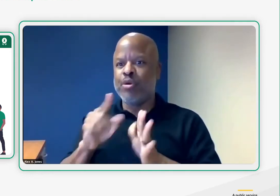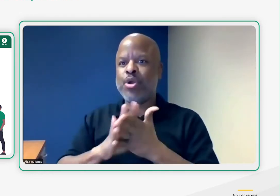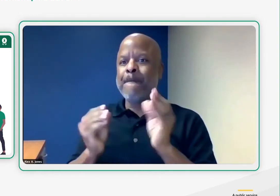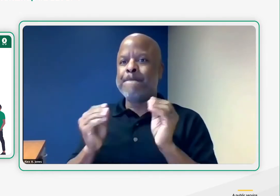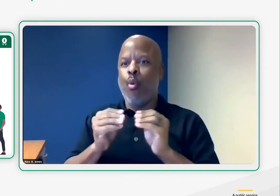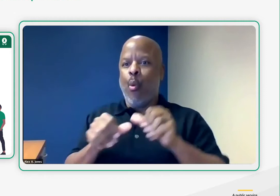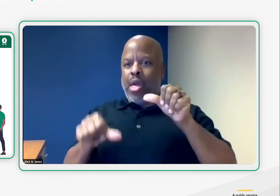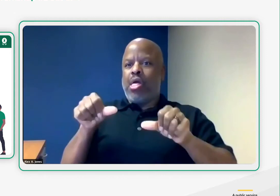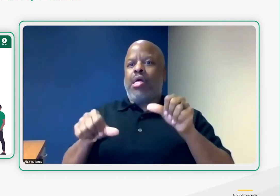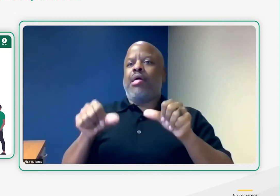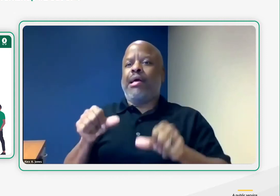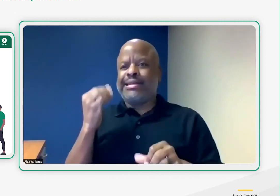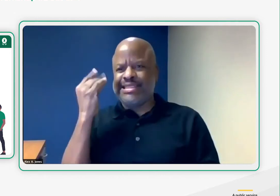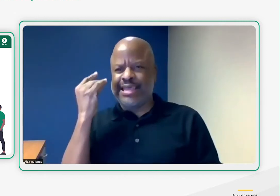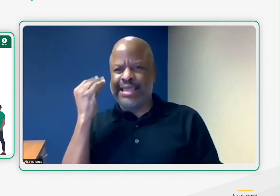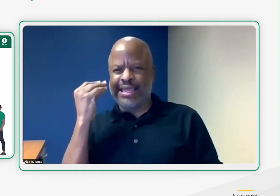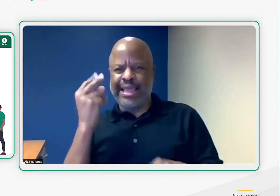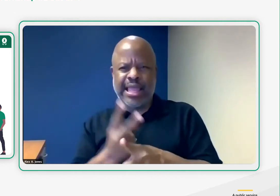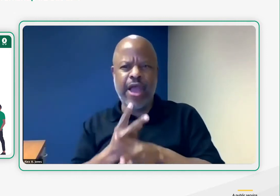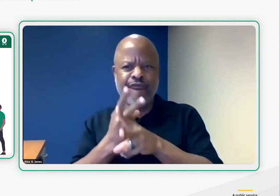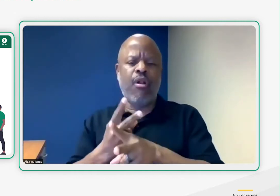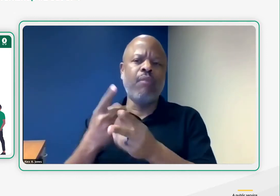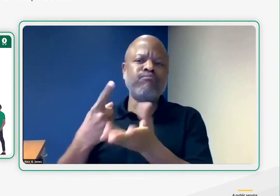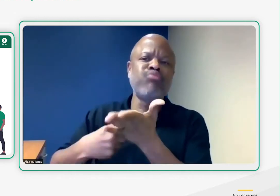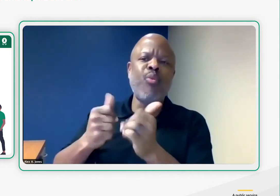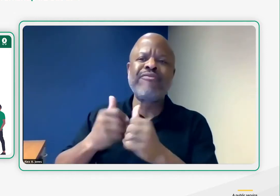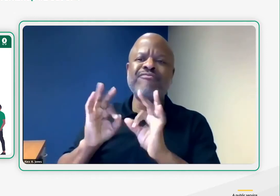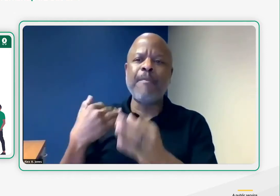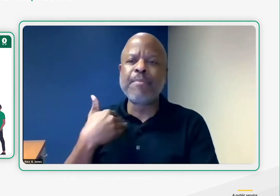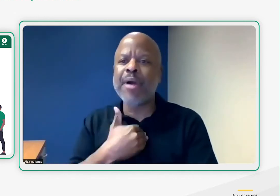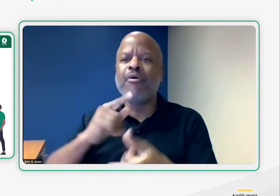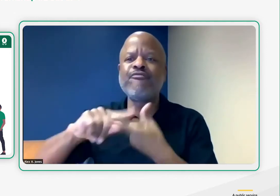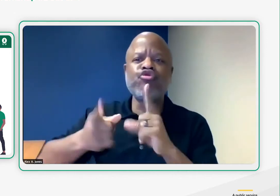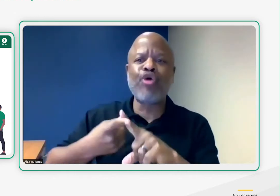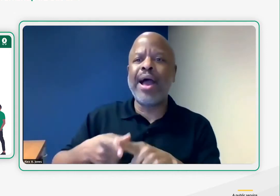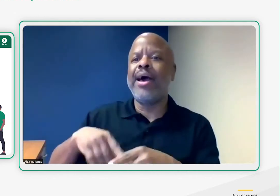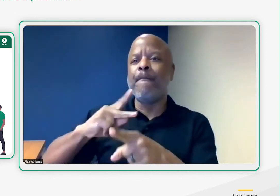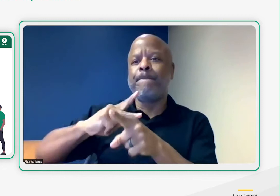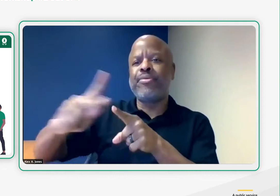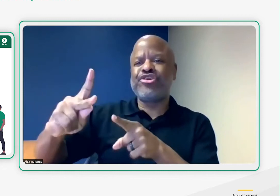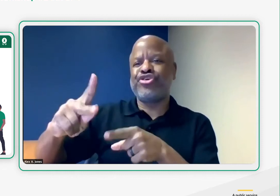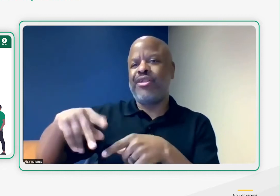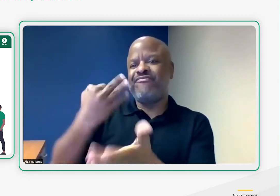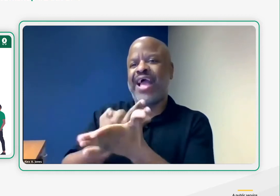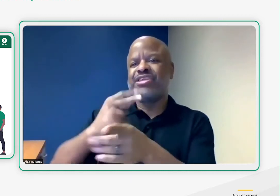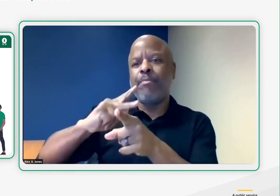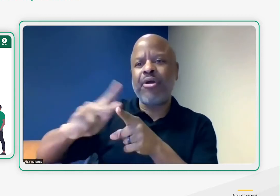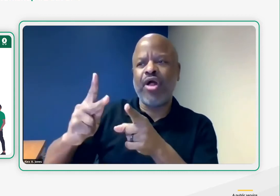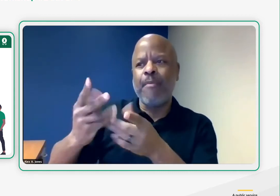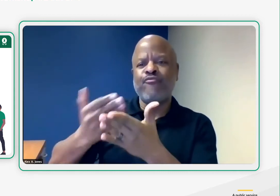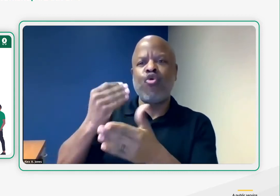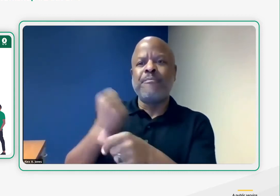Again, our goal is: to lower your uncertainty and also develop a professional understanding,